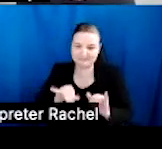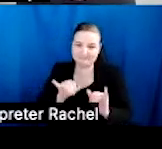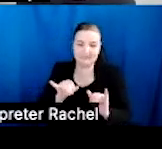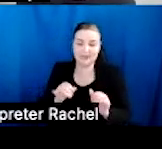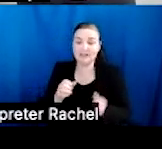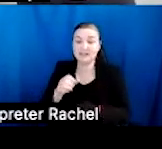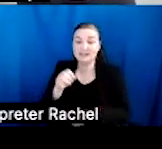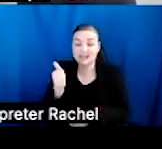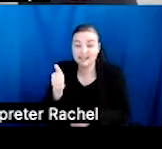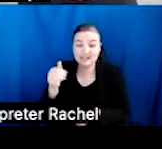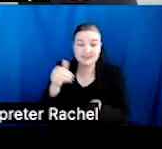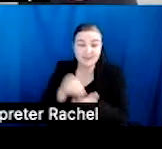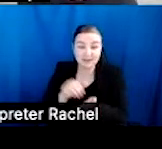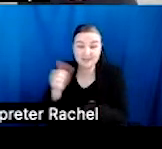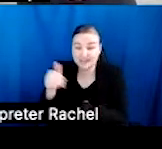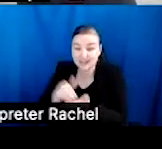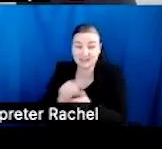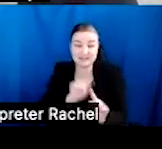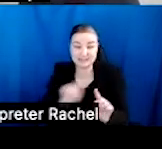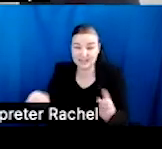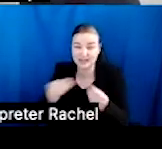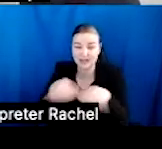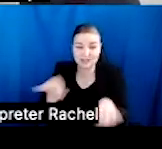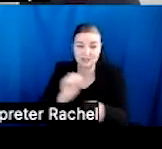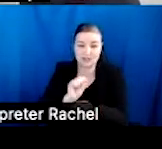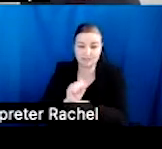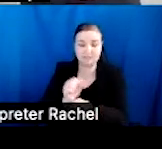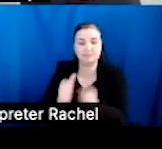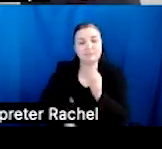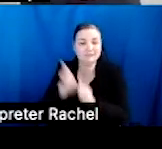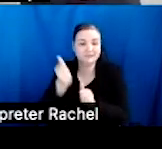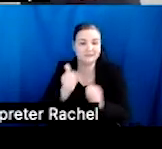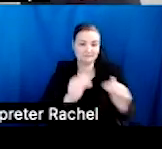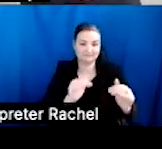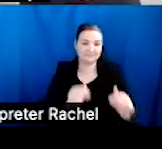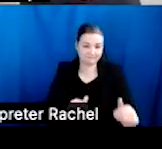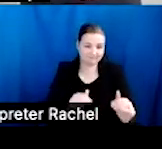most of them in lower-paid positions, while executives took small symbolic pay cuts that